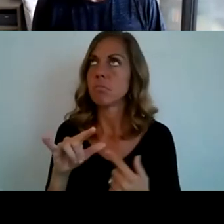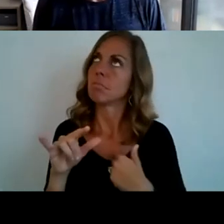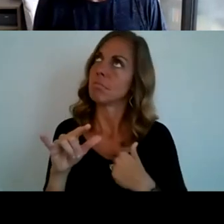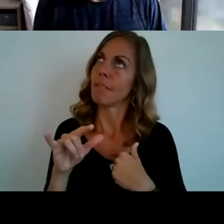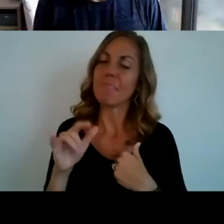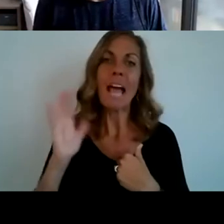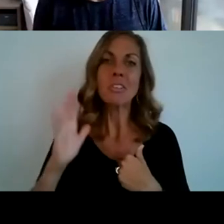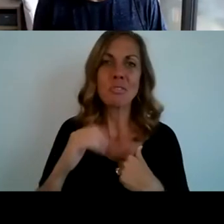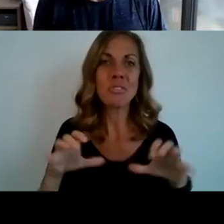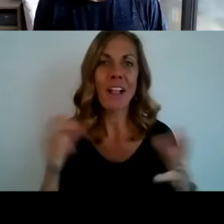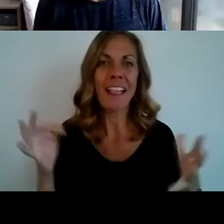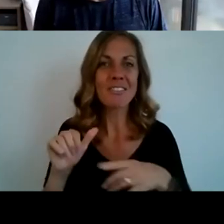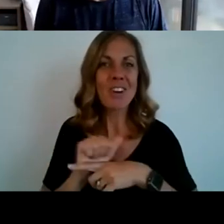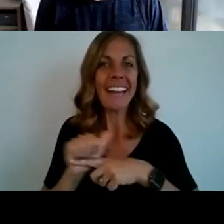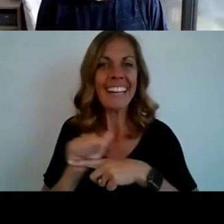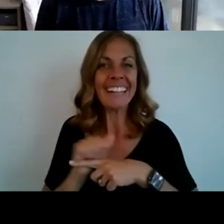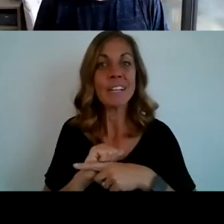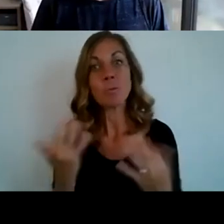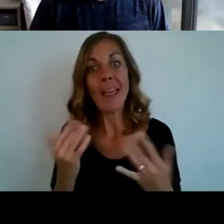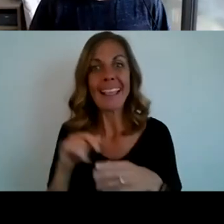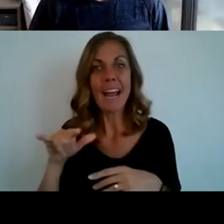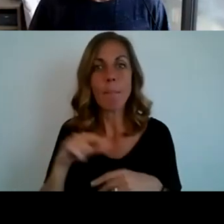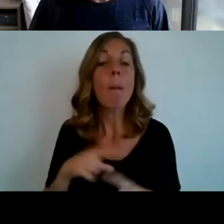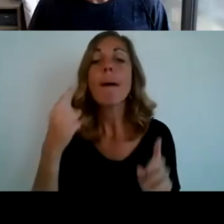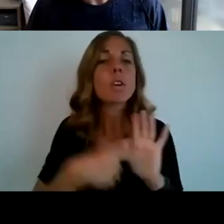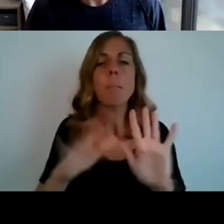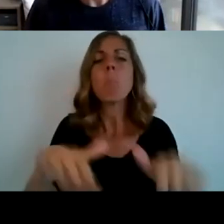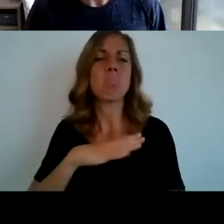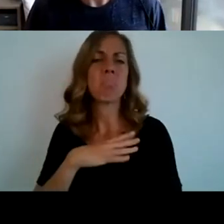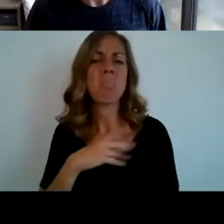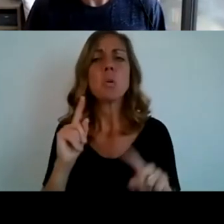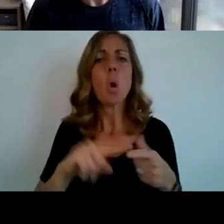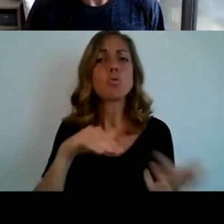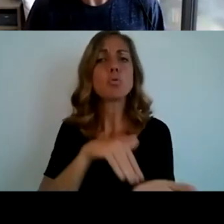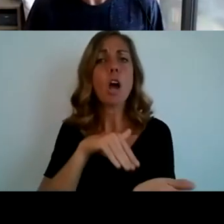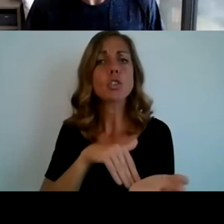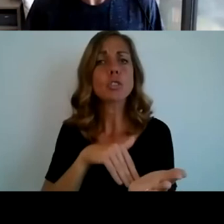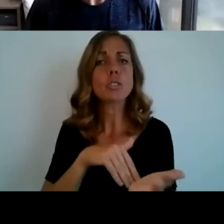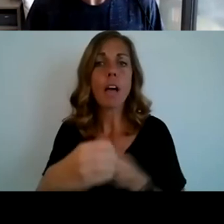say you're at a doctor's office and the doctor's 15 minutes late, do another module. So, there's